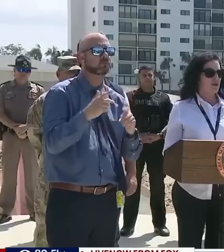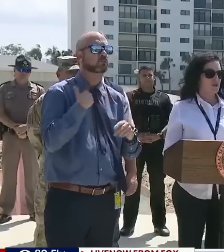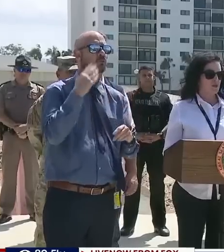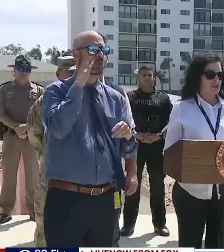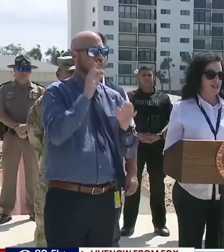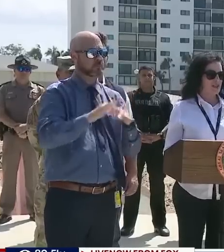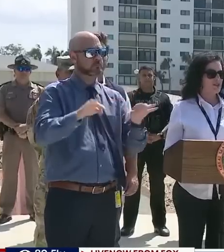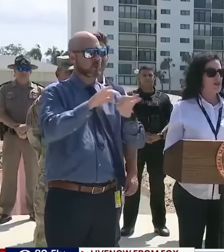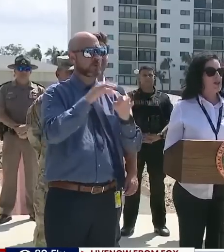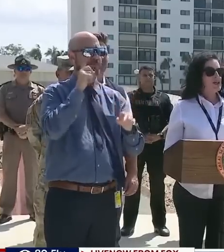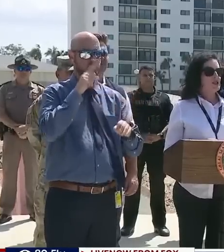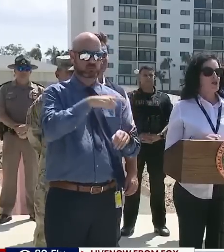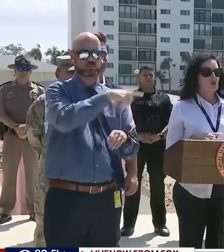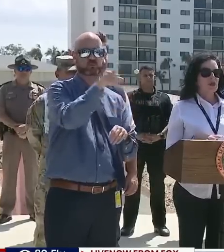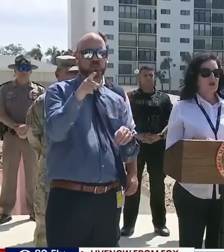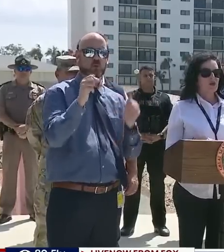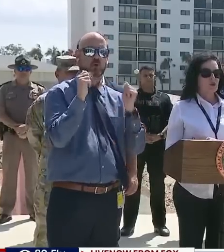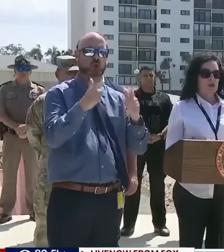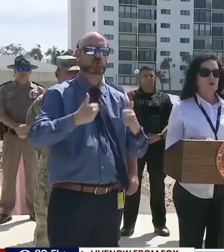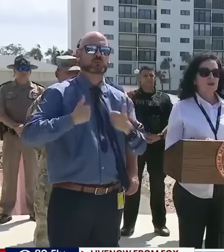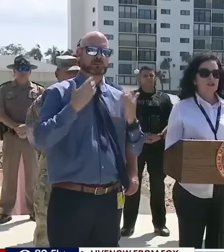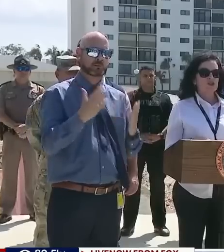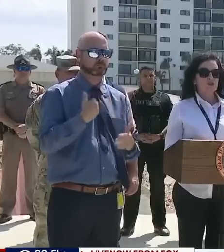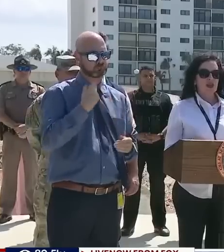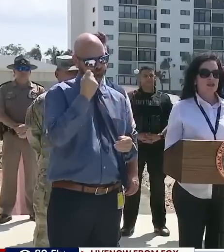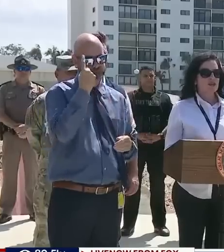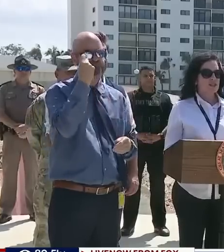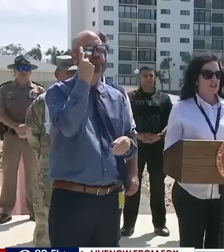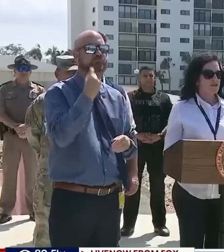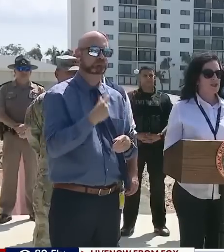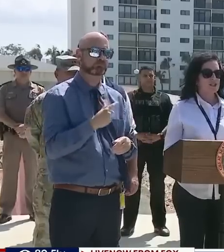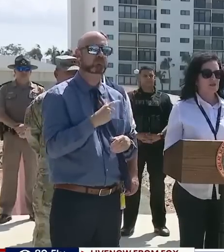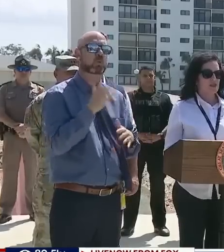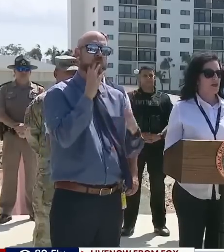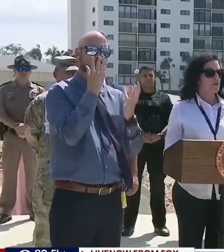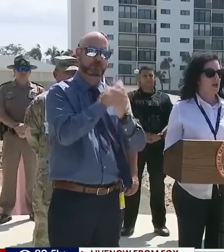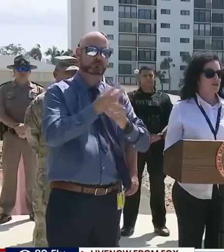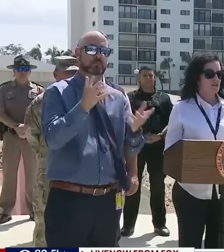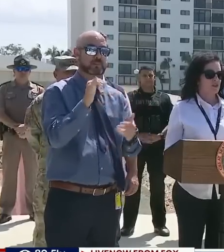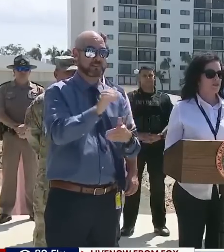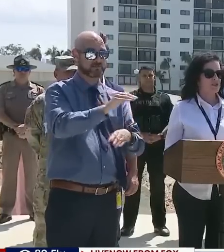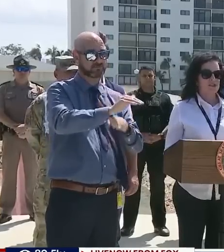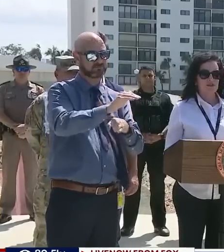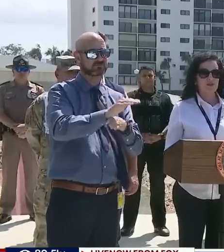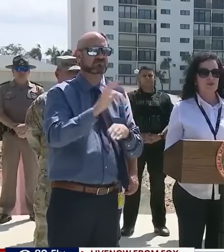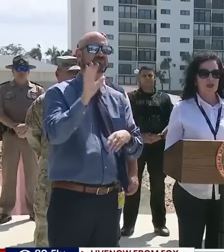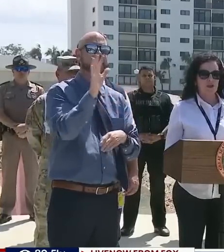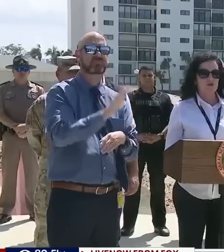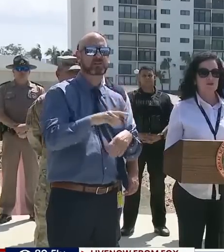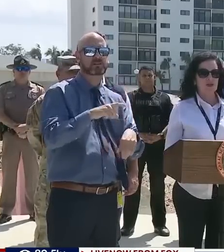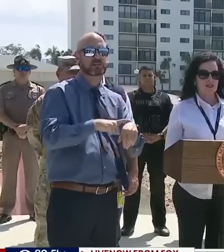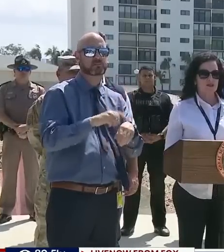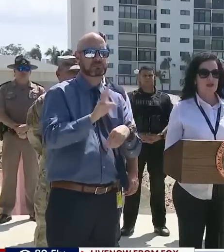want to know. when the restored, We know how important that is to every